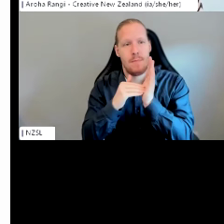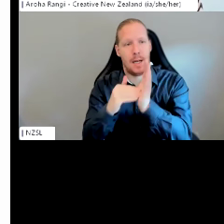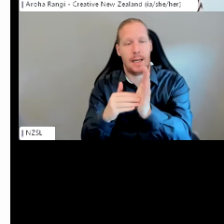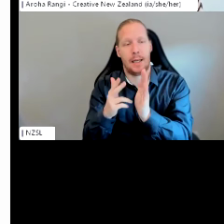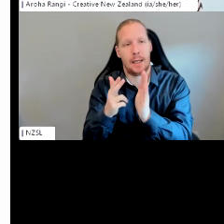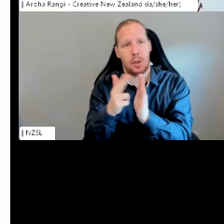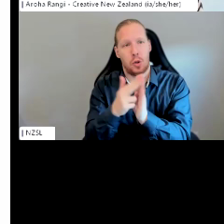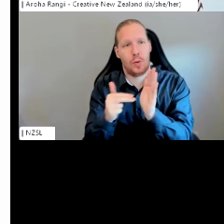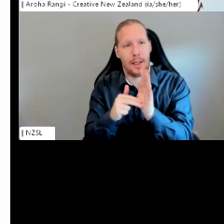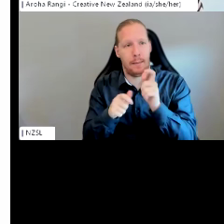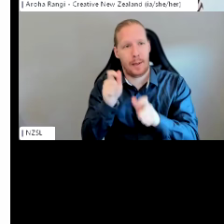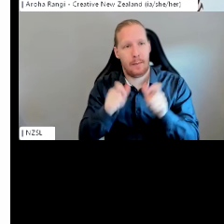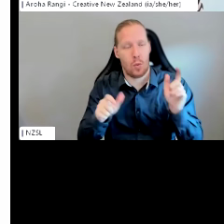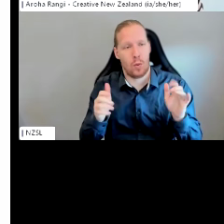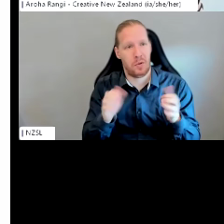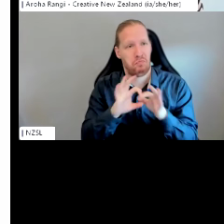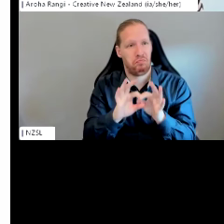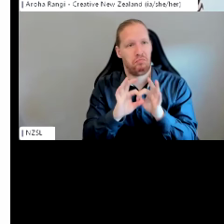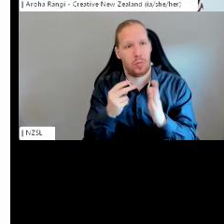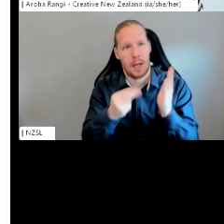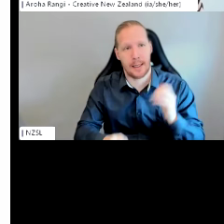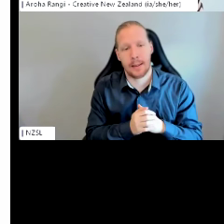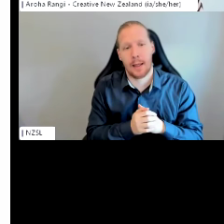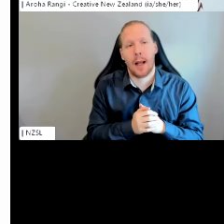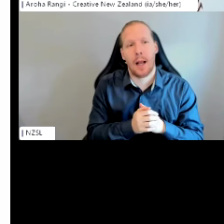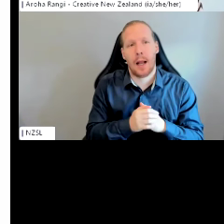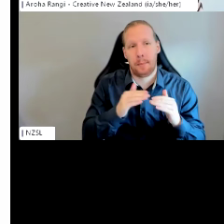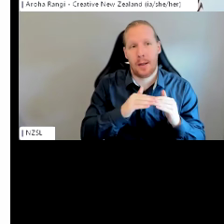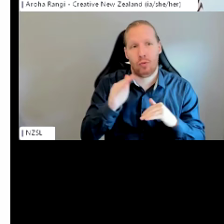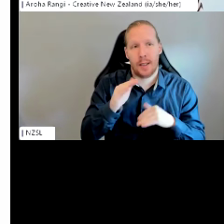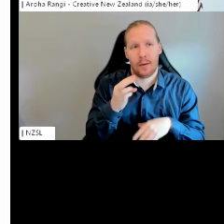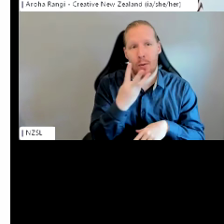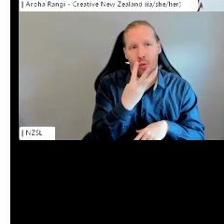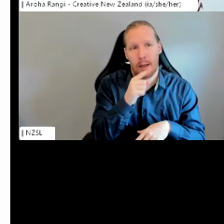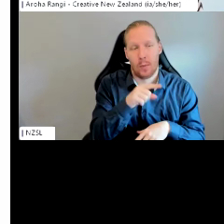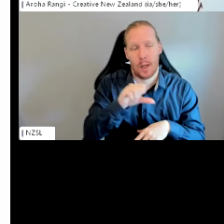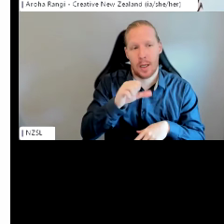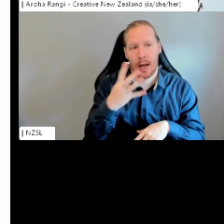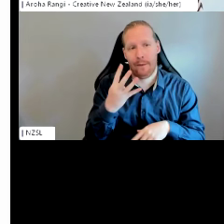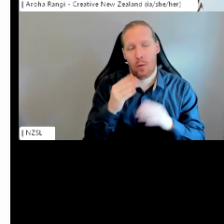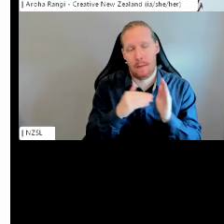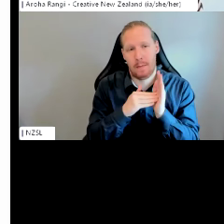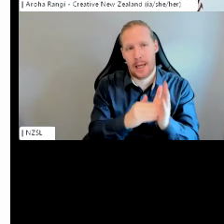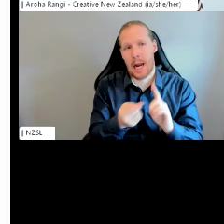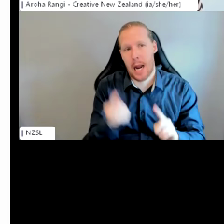uh slightly from 3.94 million last time round. But actually what we find is is that that growth in